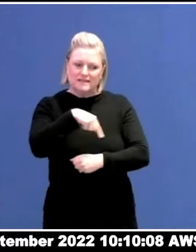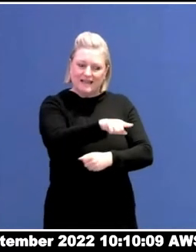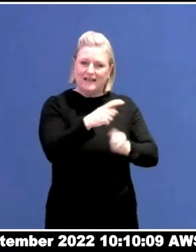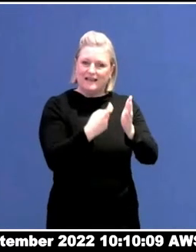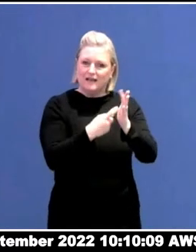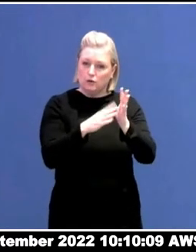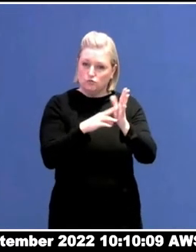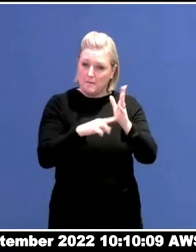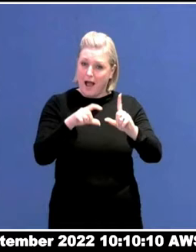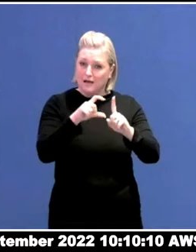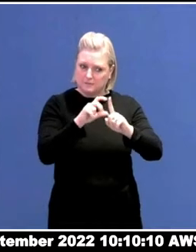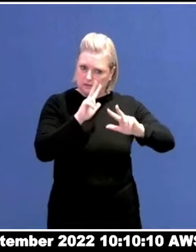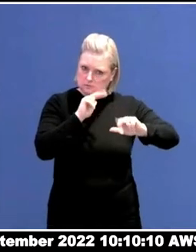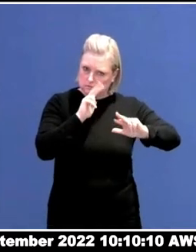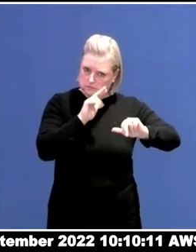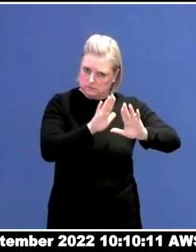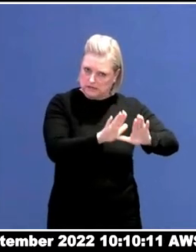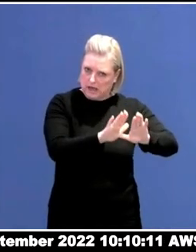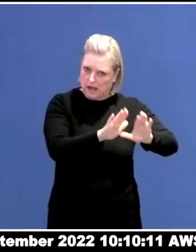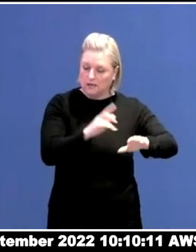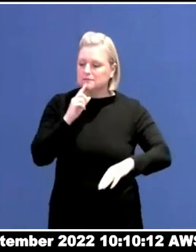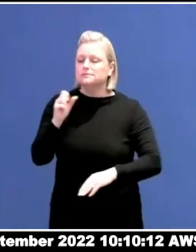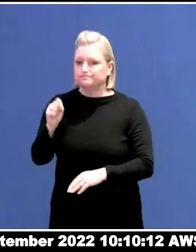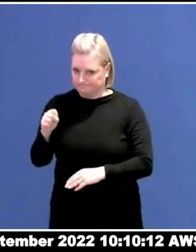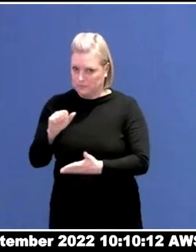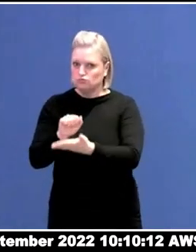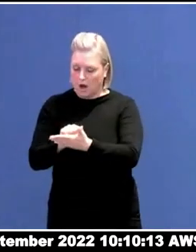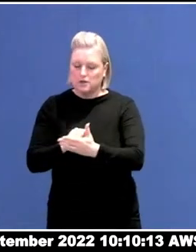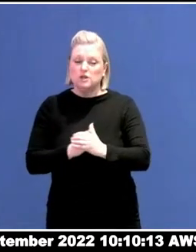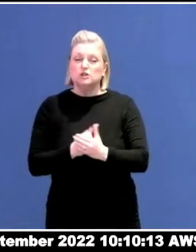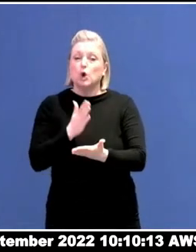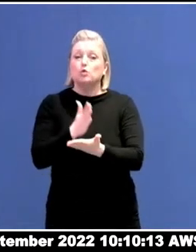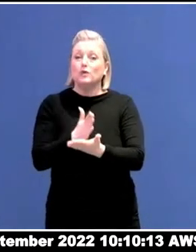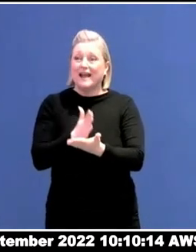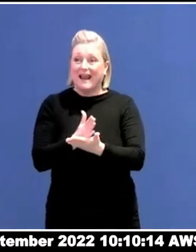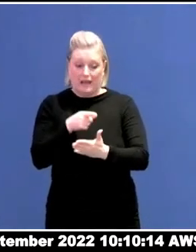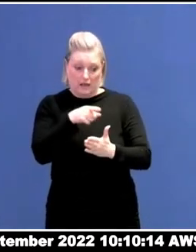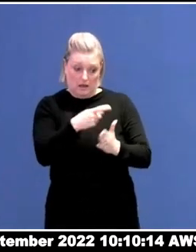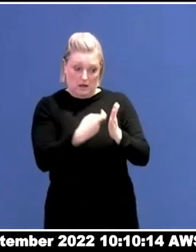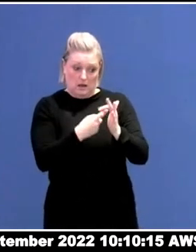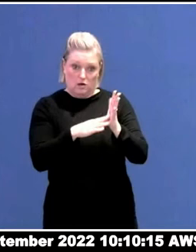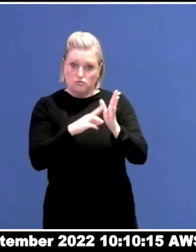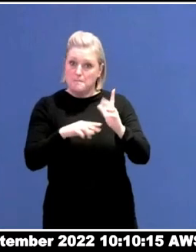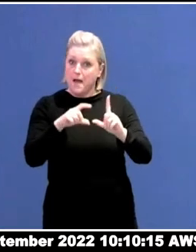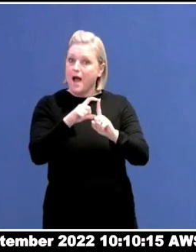And so, your first experience with the detention centre was when he was on remand? TERRY: That would be correct.